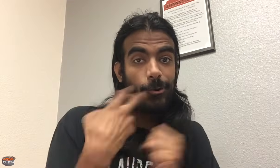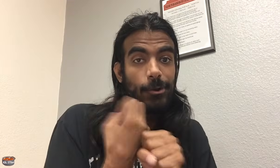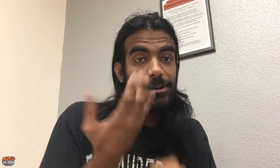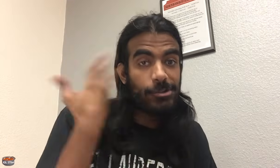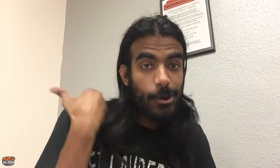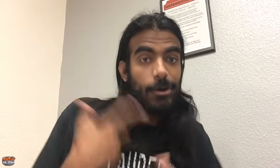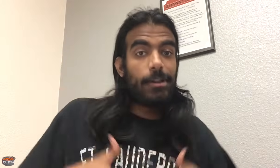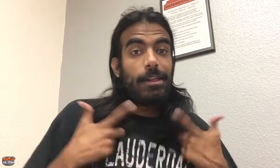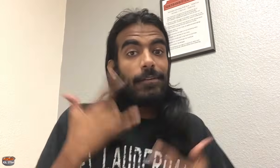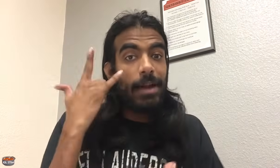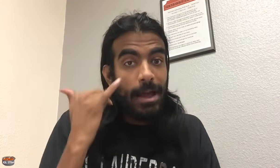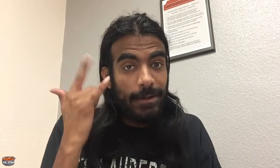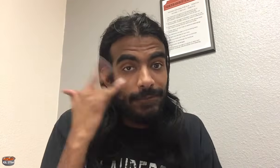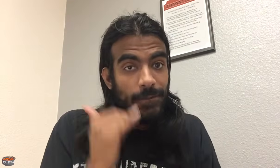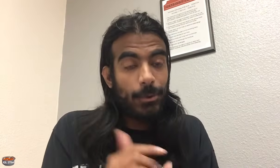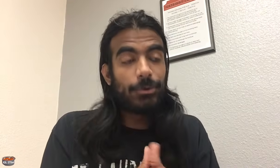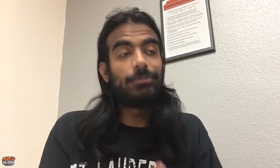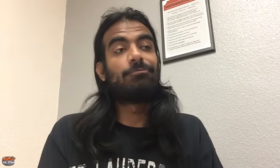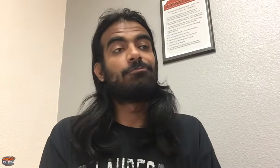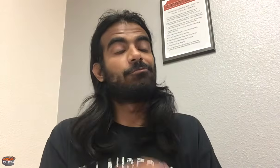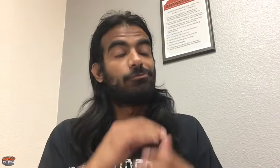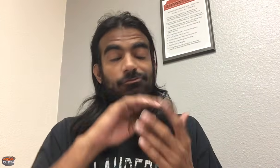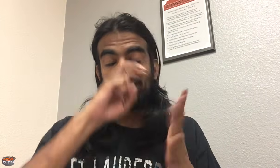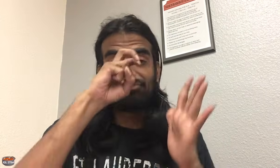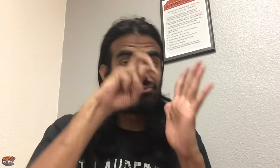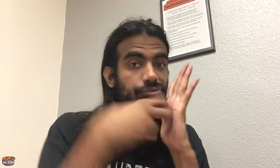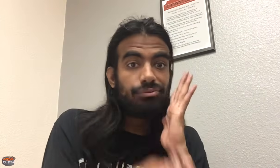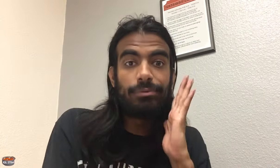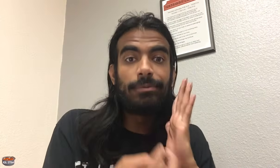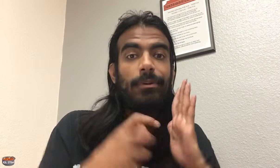About 2 years ago I moved to California